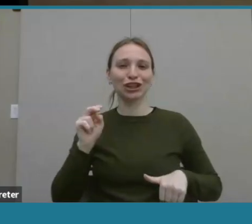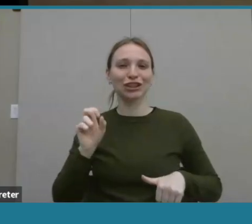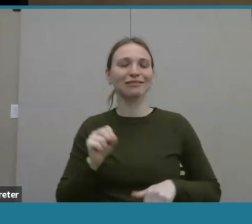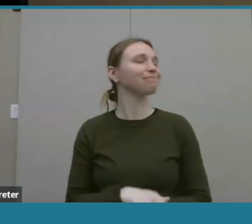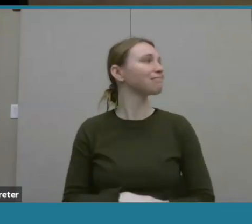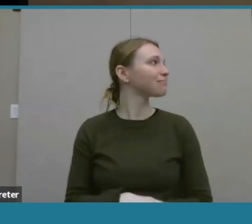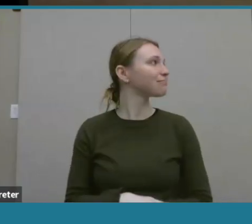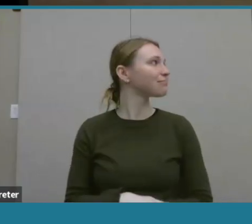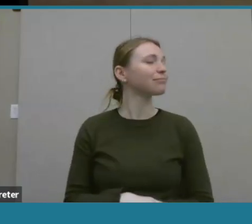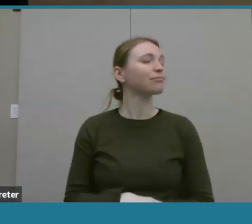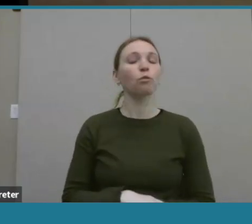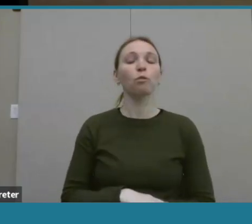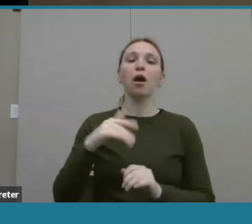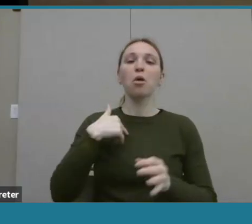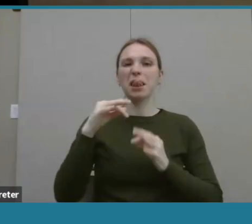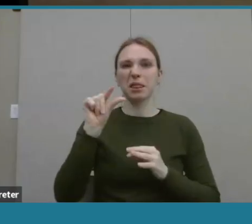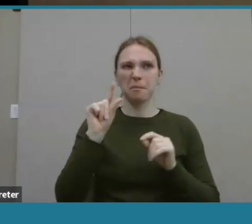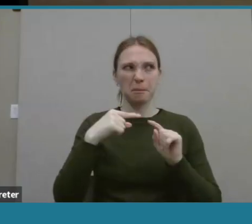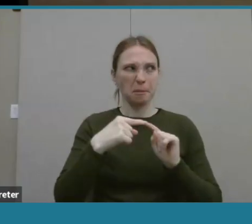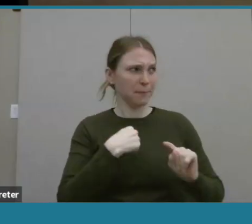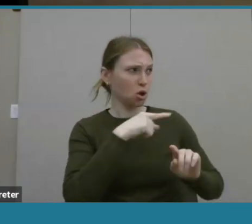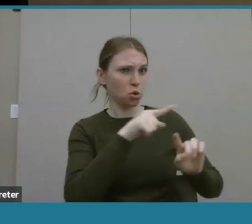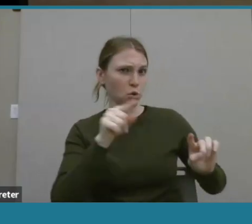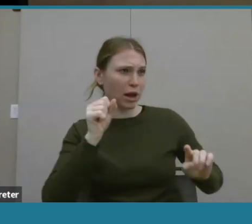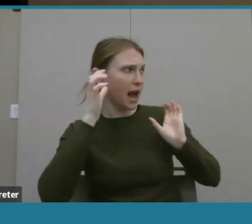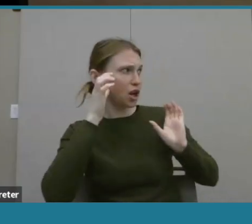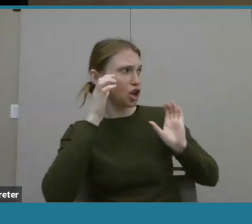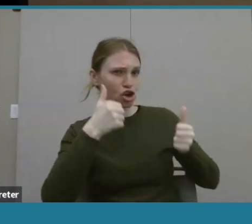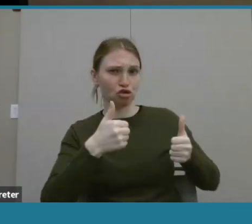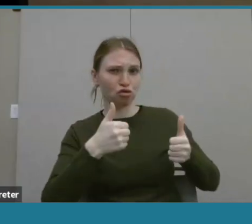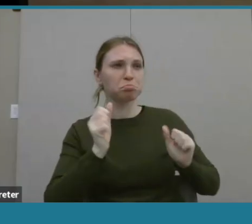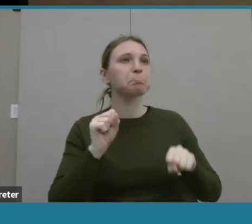A little about me. You can hear me, right? Okay. A little about me.